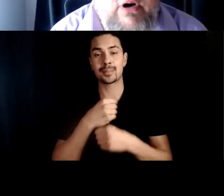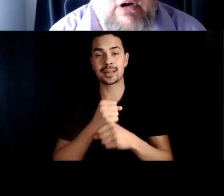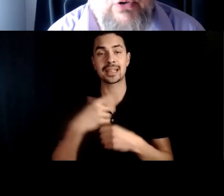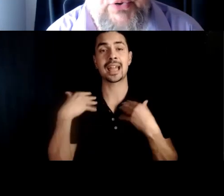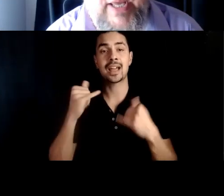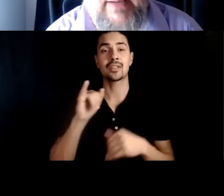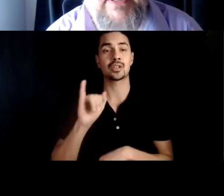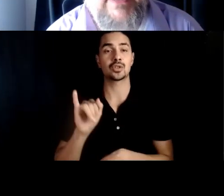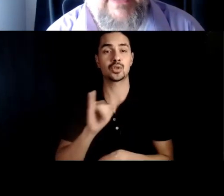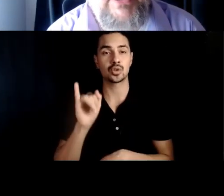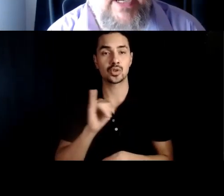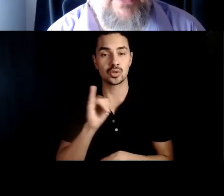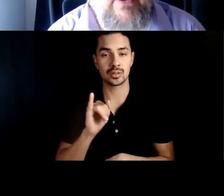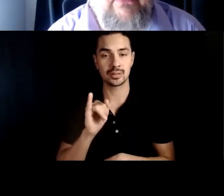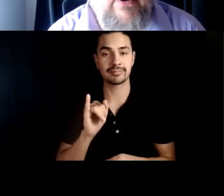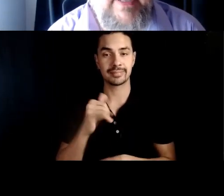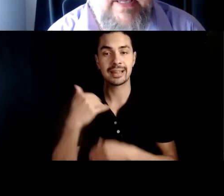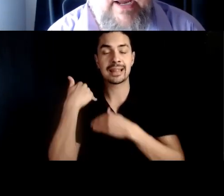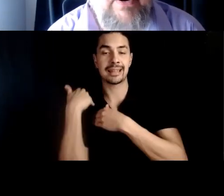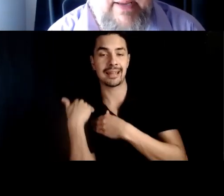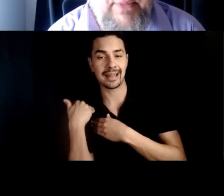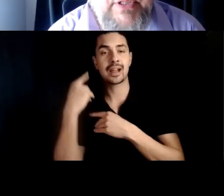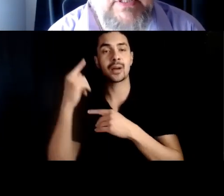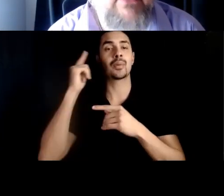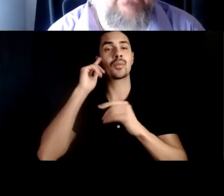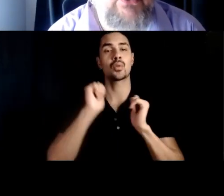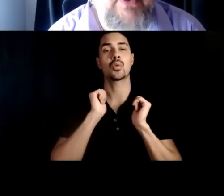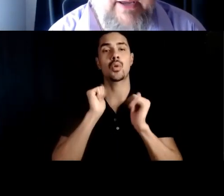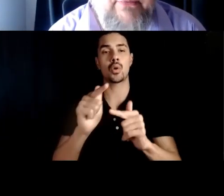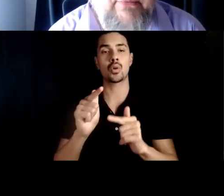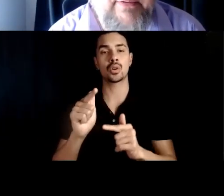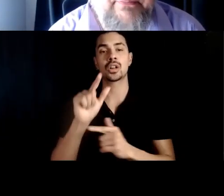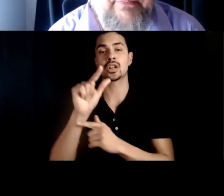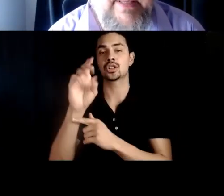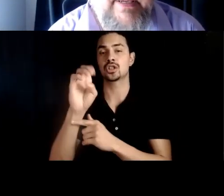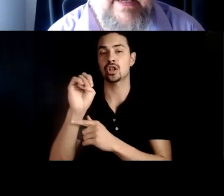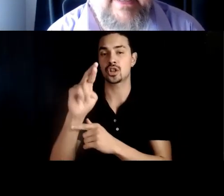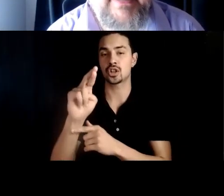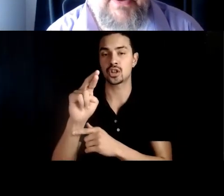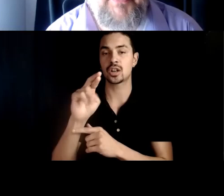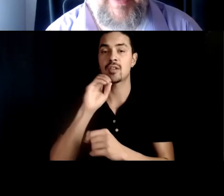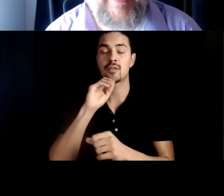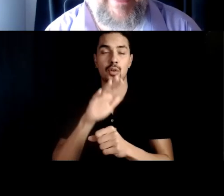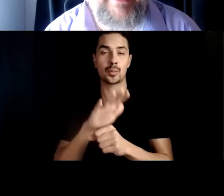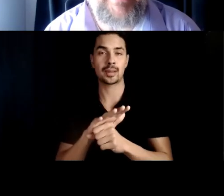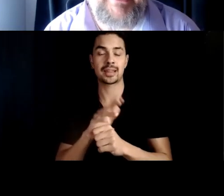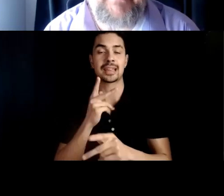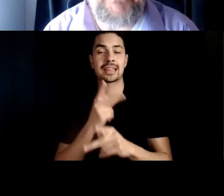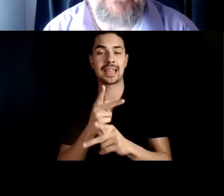for all claimed gender-affirming care damages for life. So let me read that again.